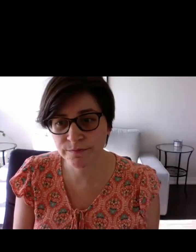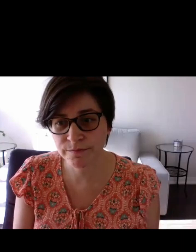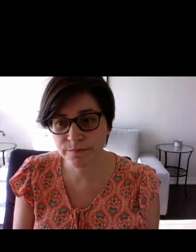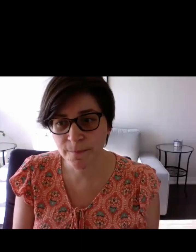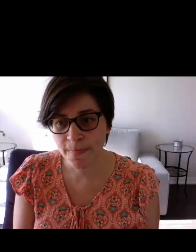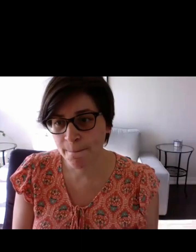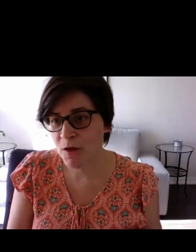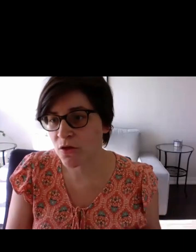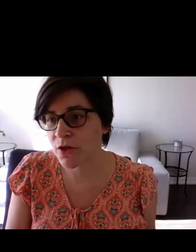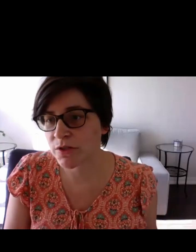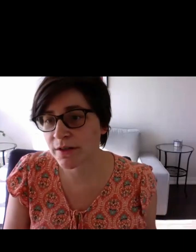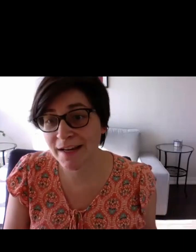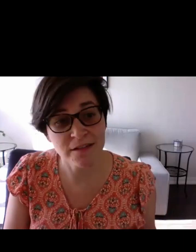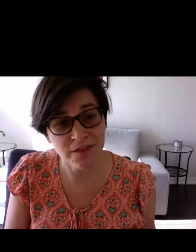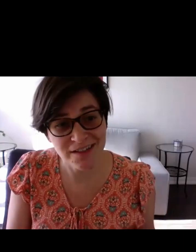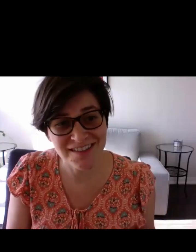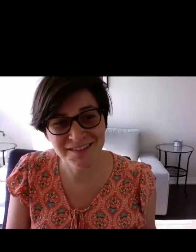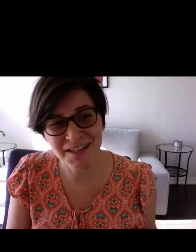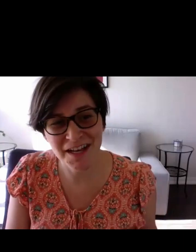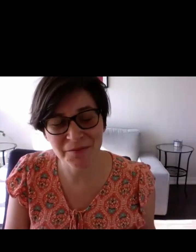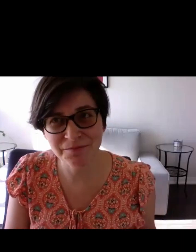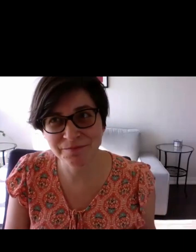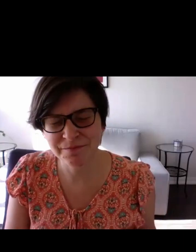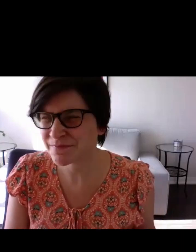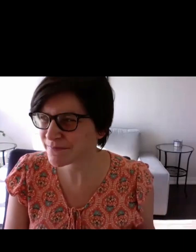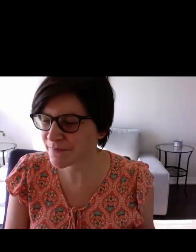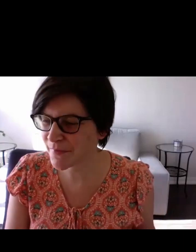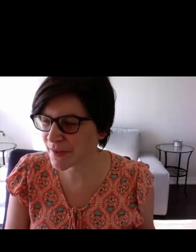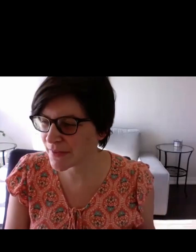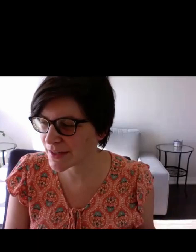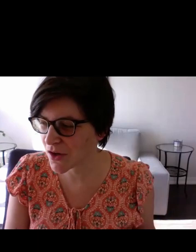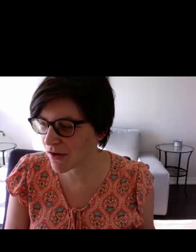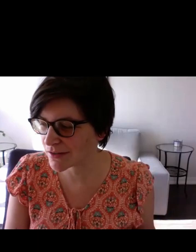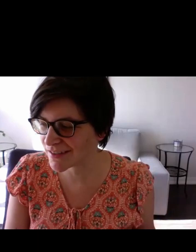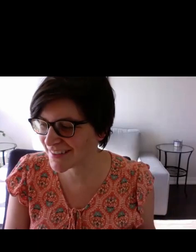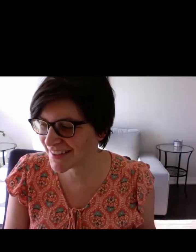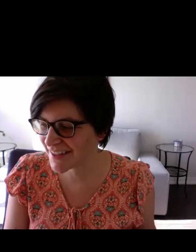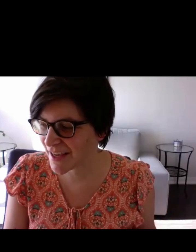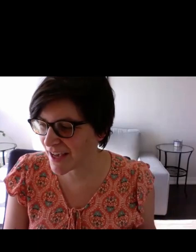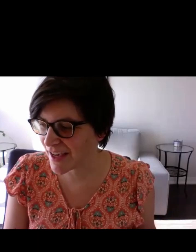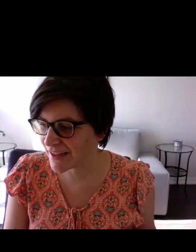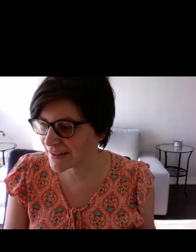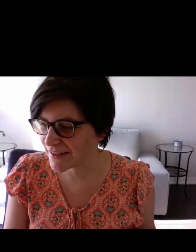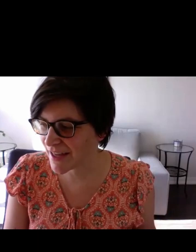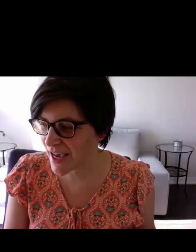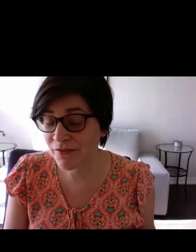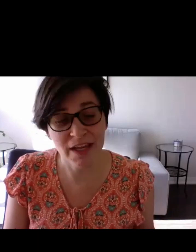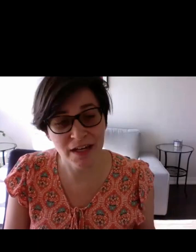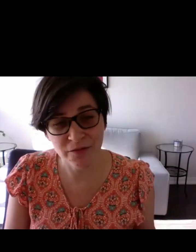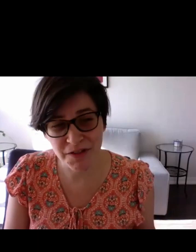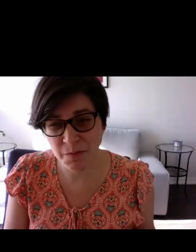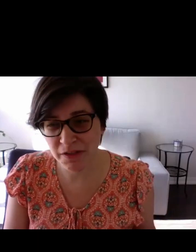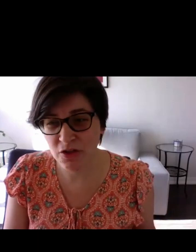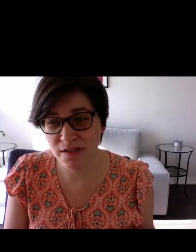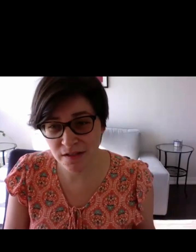I should note our next event -- I think it’s called, Advocating for Disability Justice